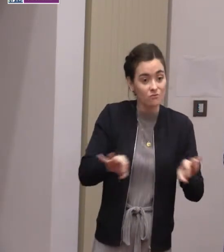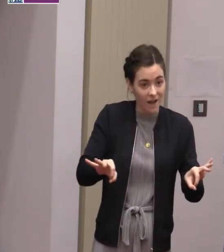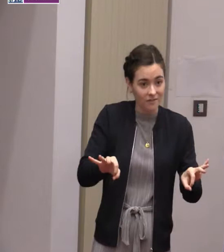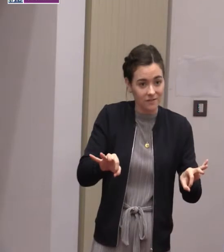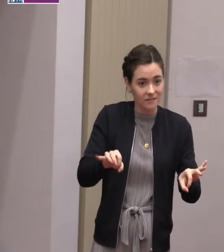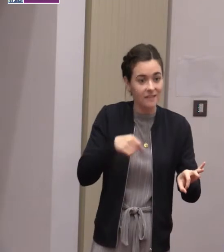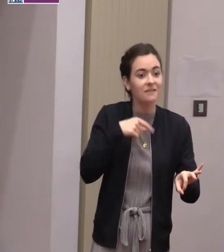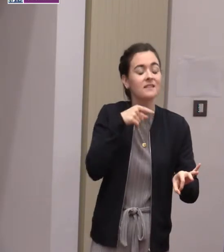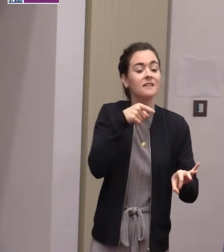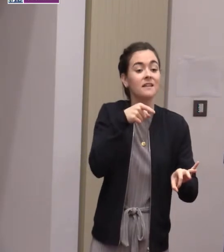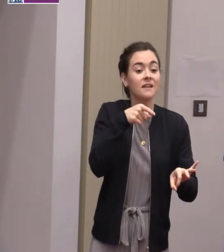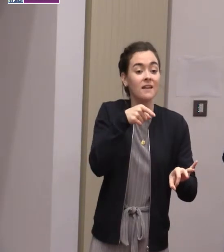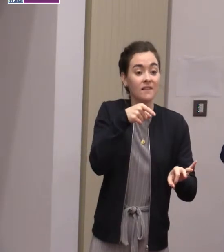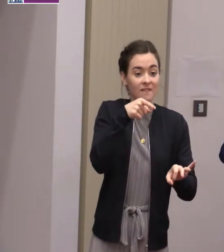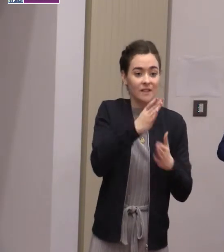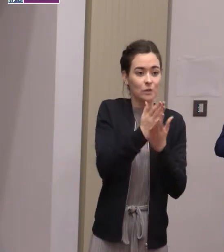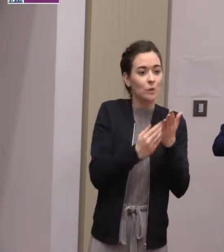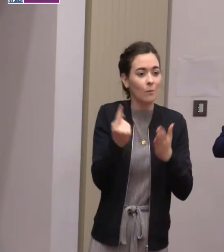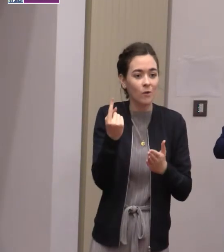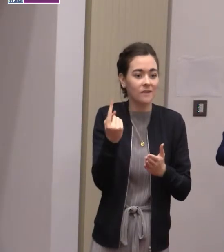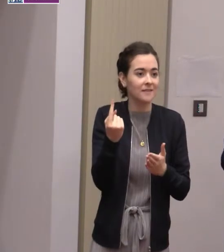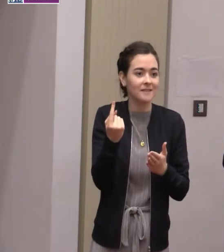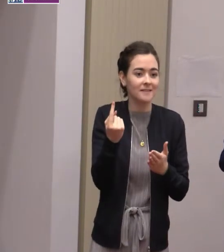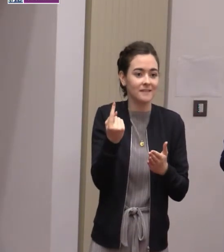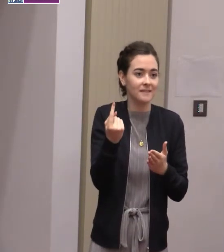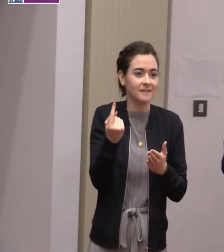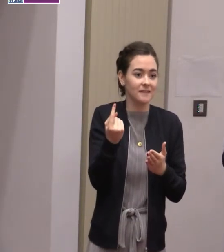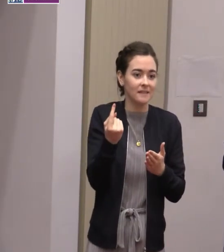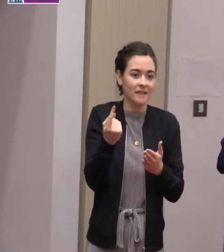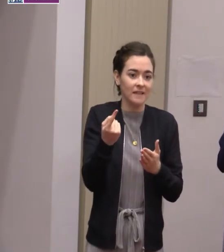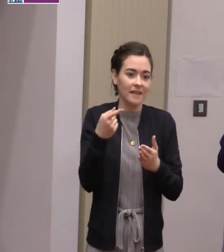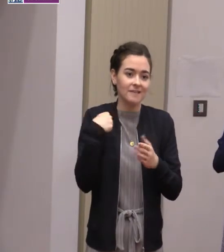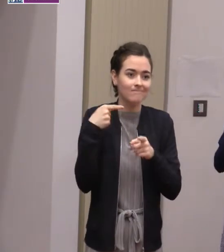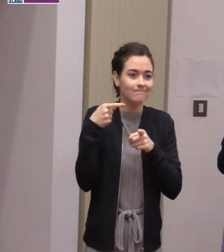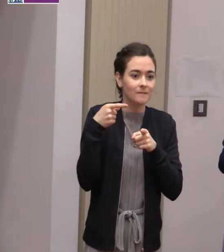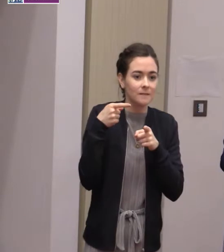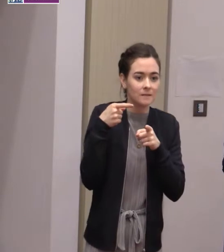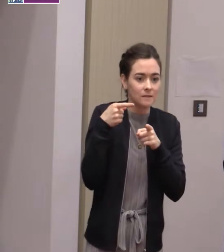act allows divorce on the ground that someone is subject to recurrent feats of insanity,